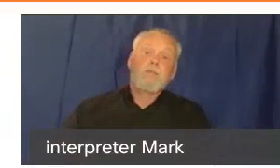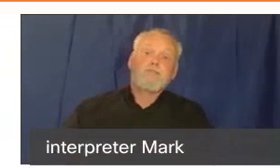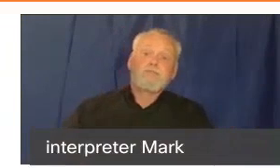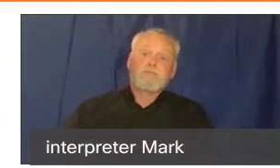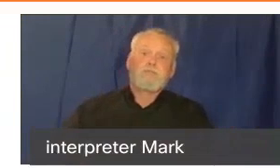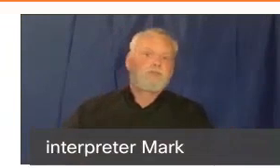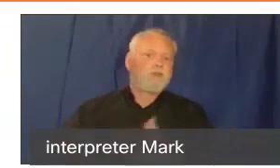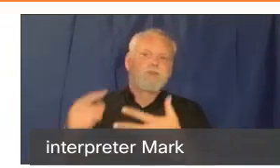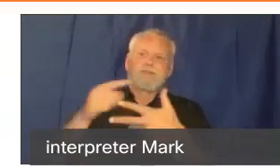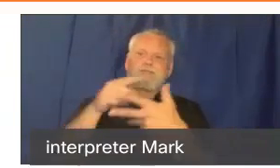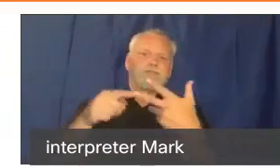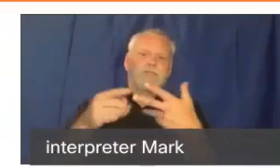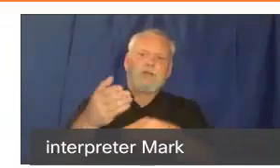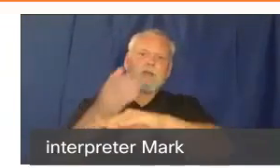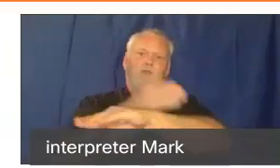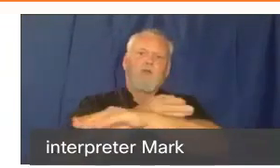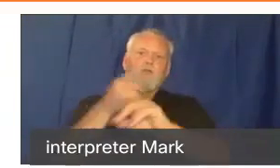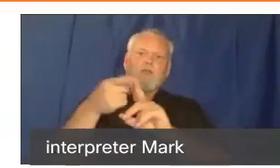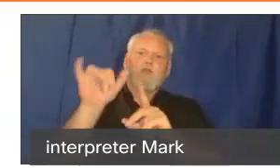Main improvements to that intersection.